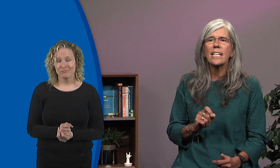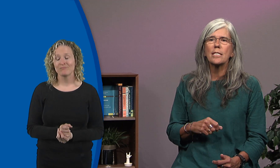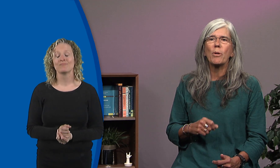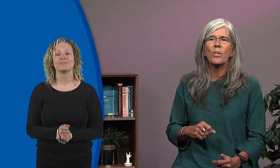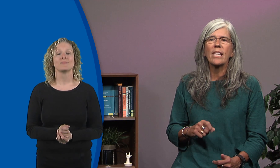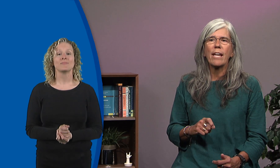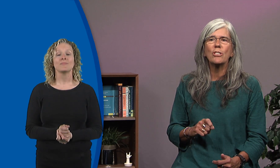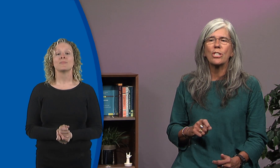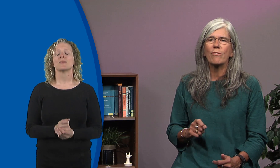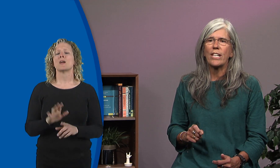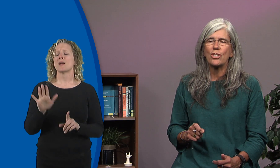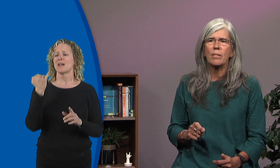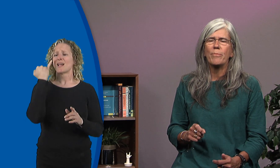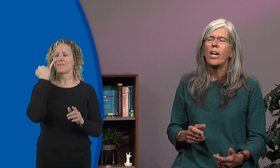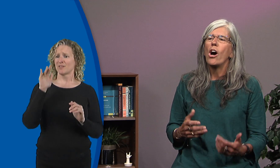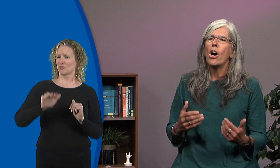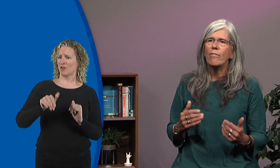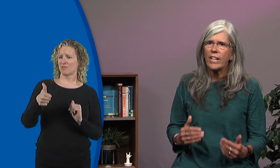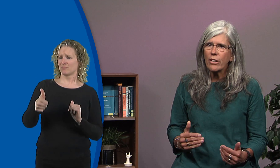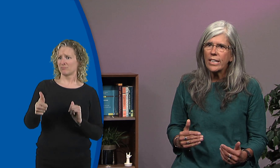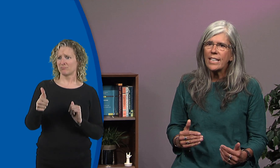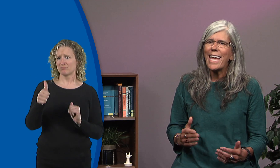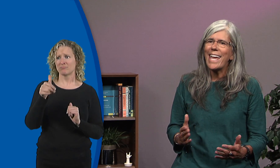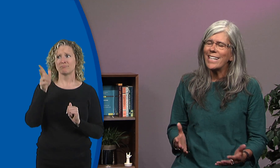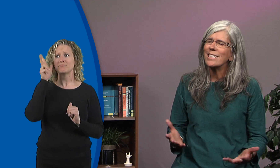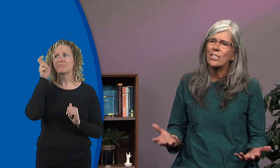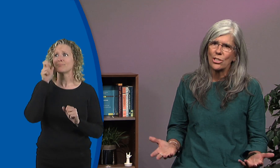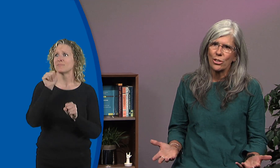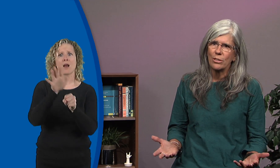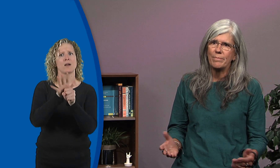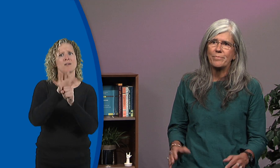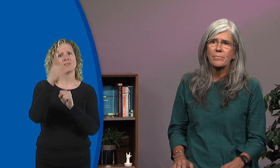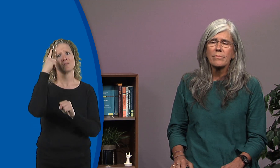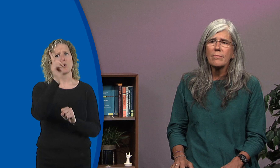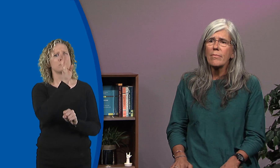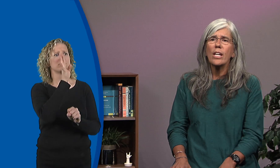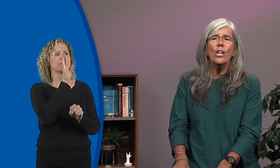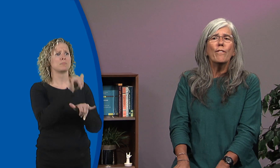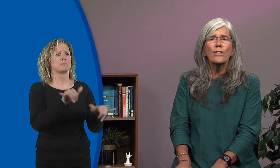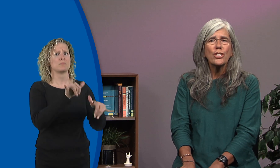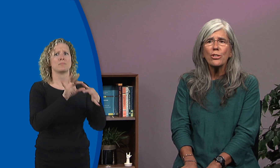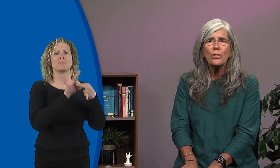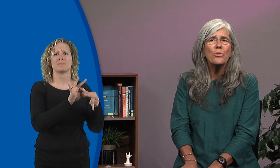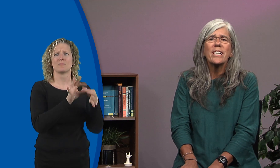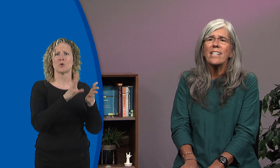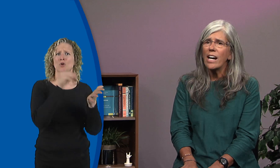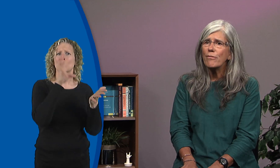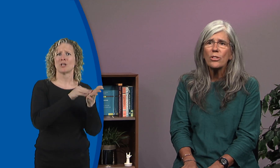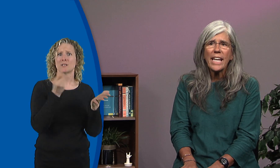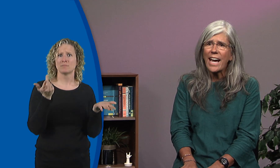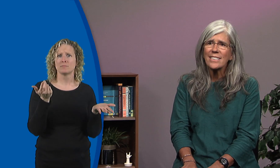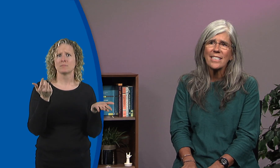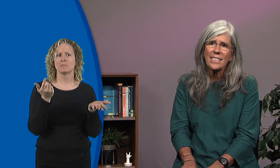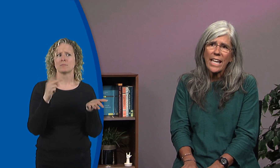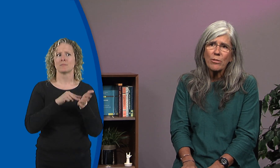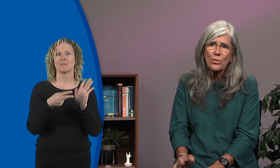and spoken language intervention, are varied and uncertain. For children who cannot fully access language